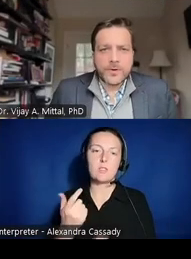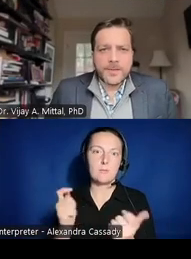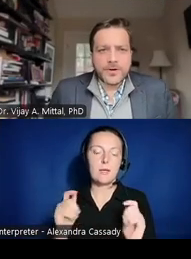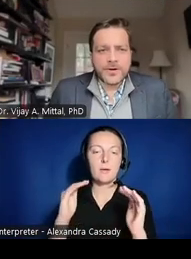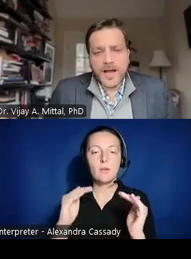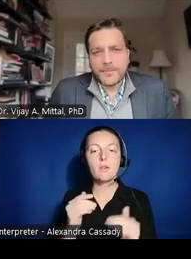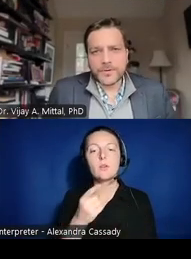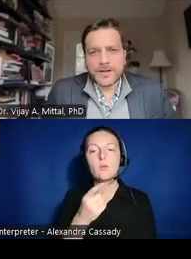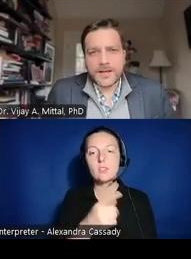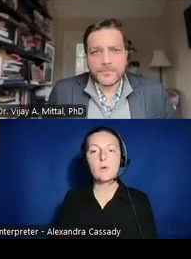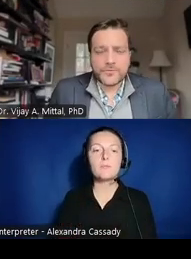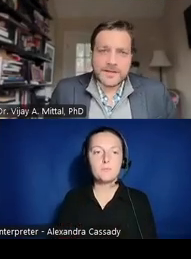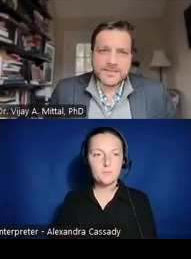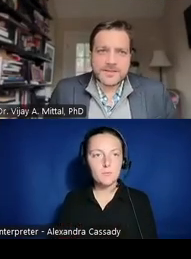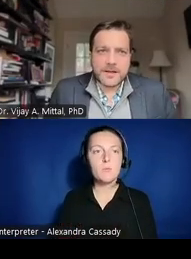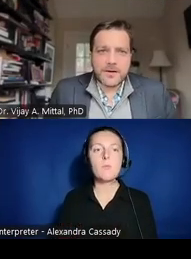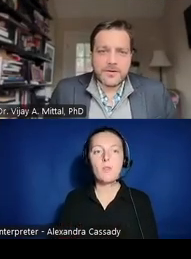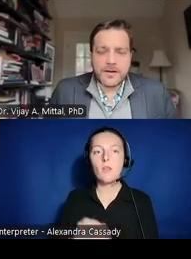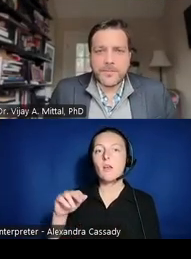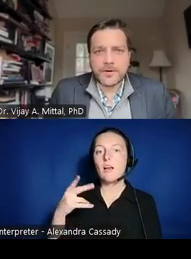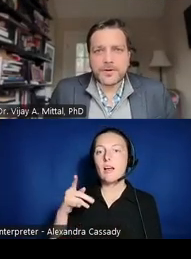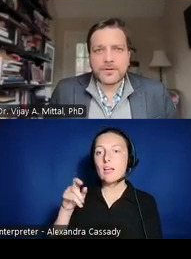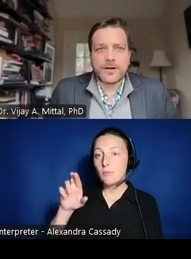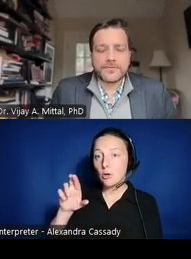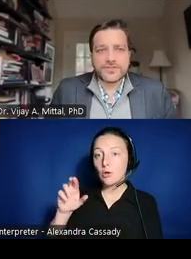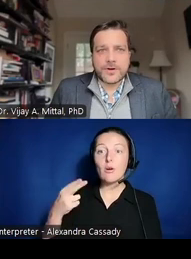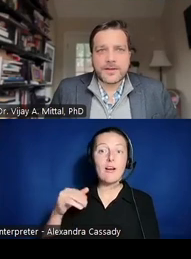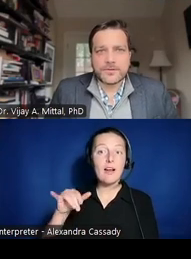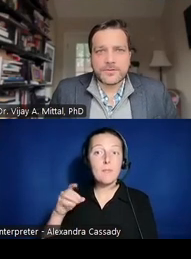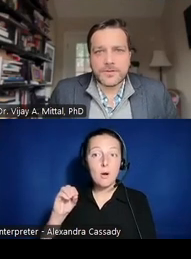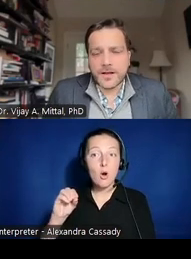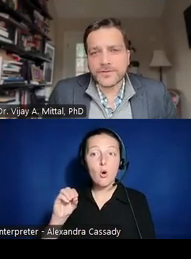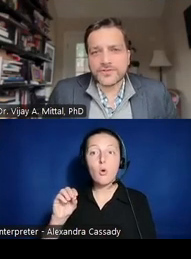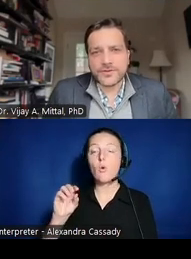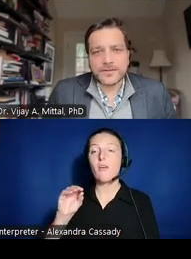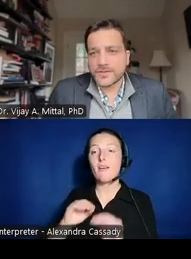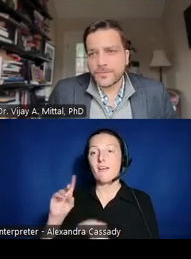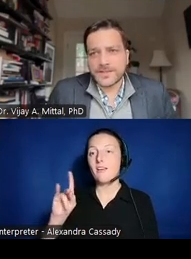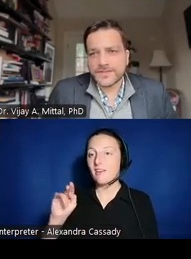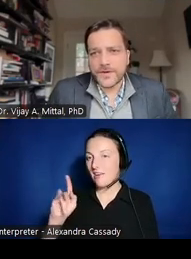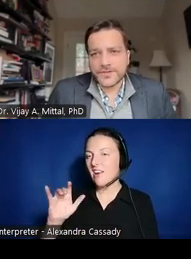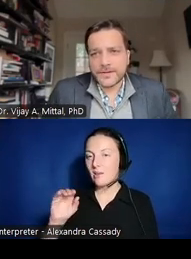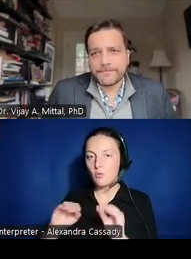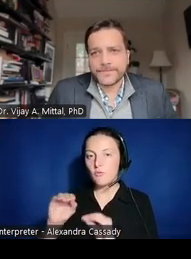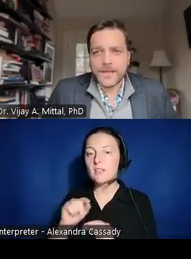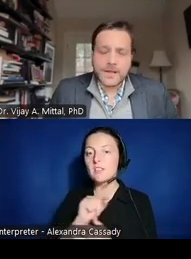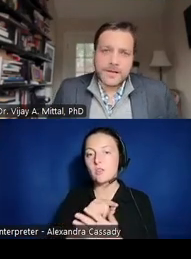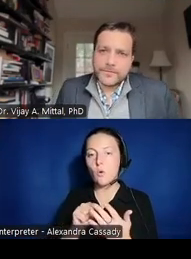hyper and hypocinetic movements are a marker of stridal uh frontal stridal dopamine dysfunction.